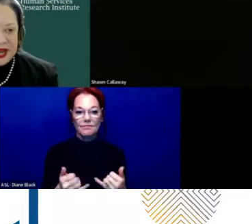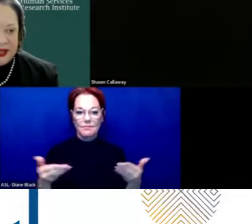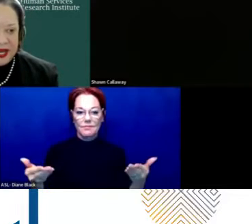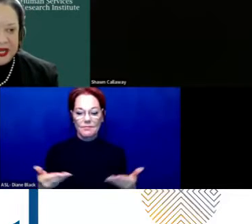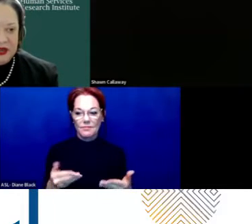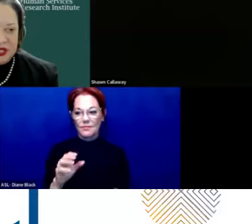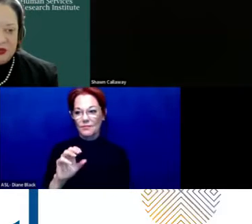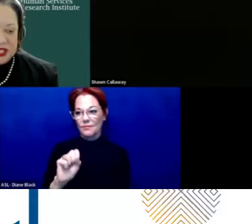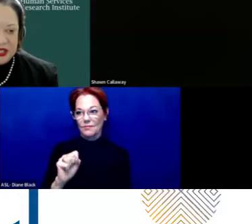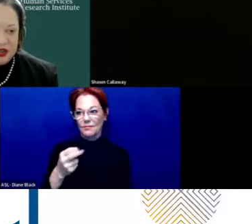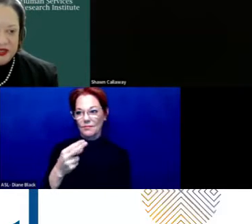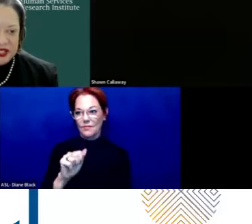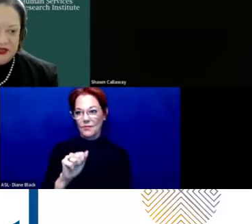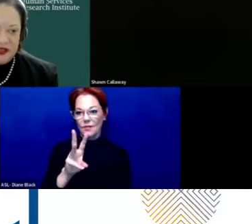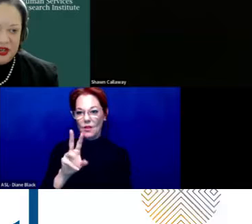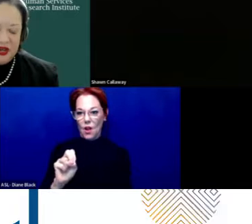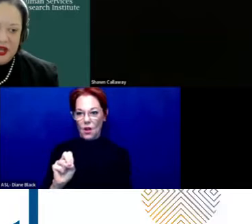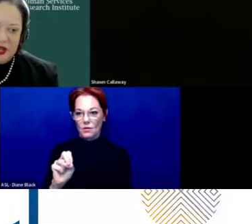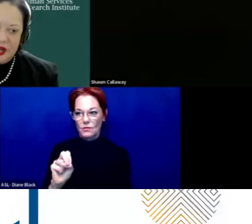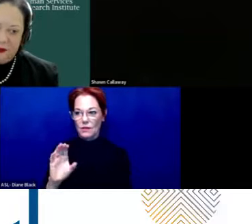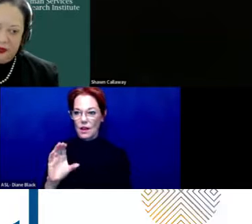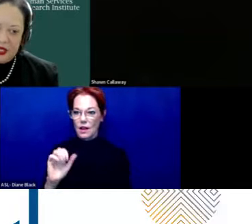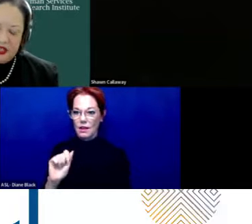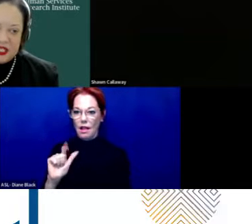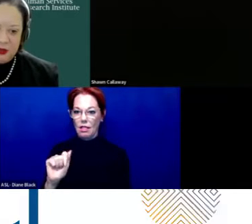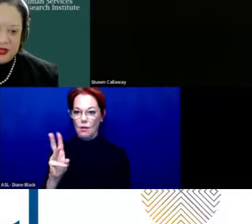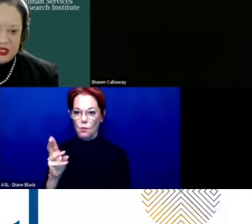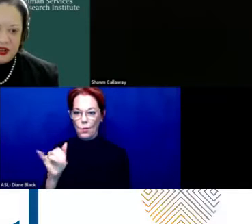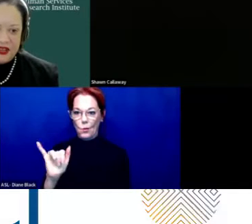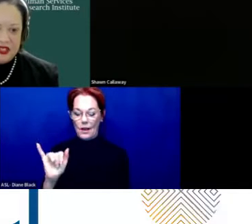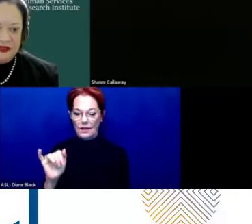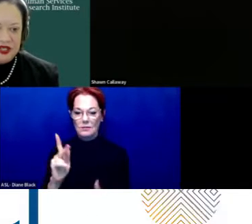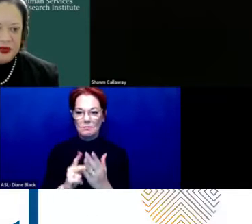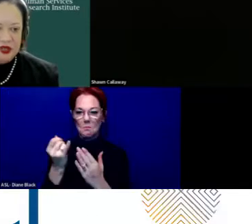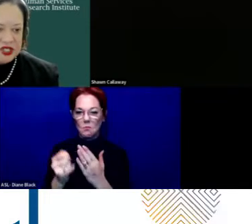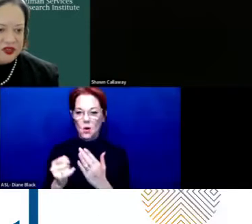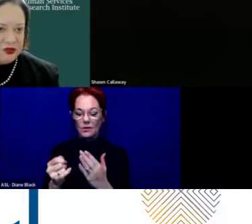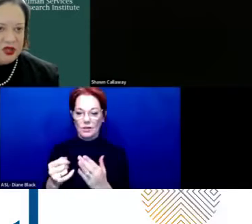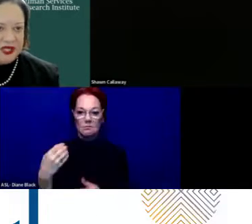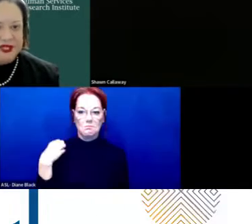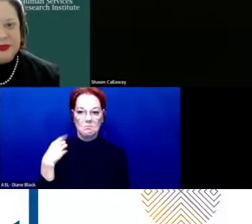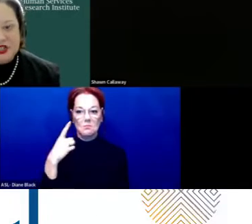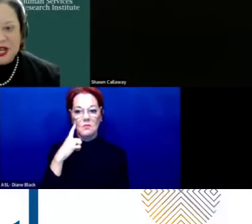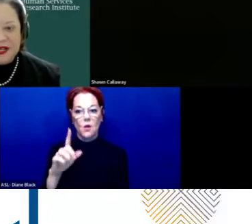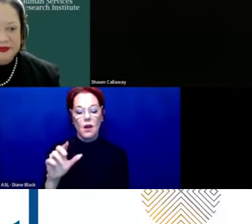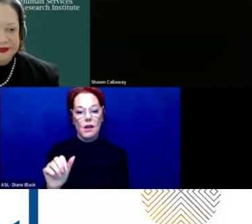Callaway, who's the project officer for serves as Project Officer for the Administration for Community Living, Shawn.